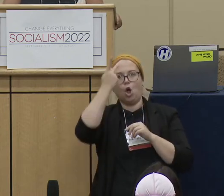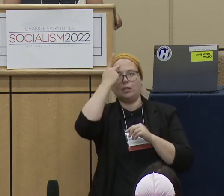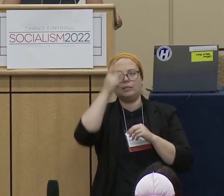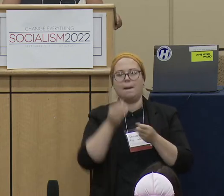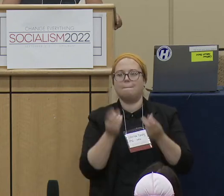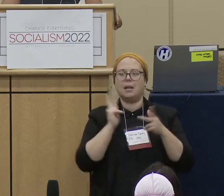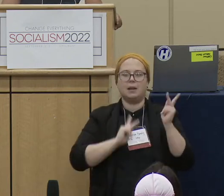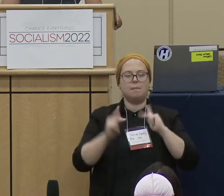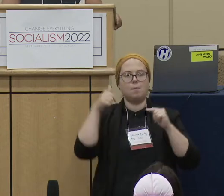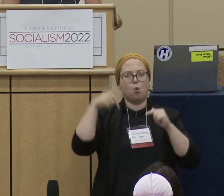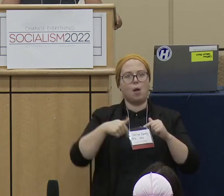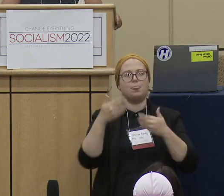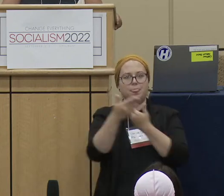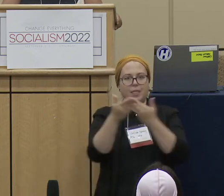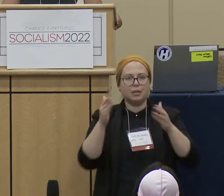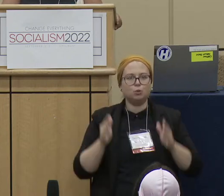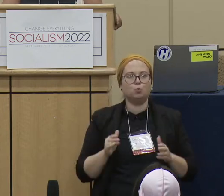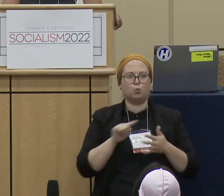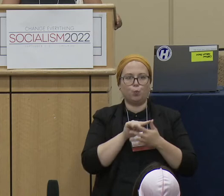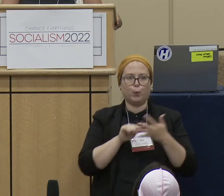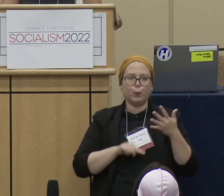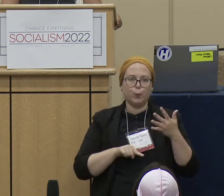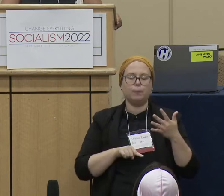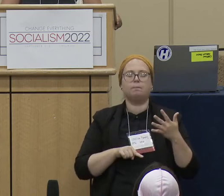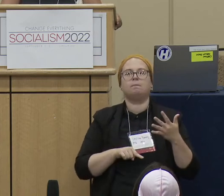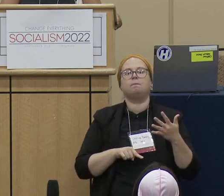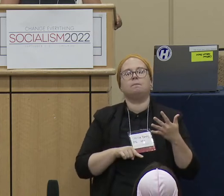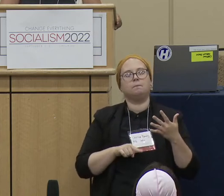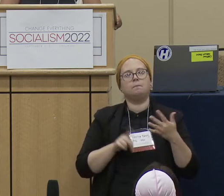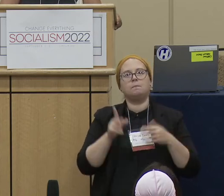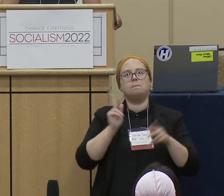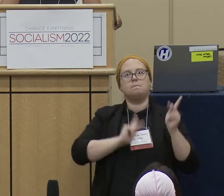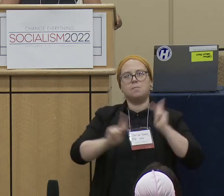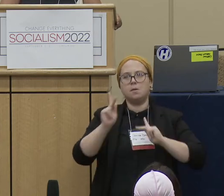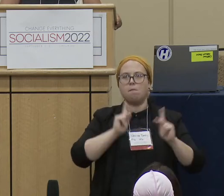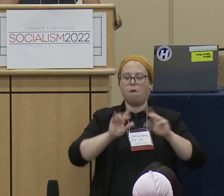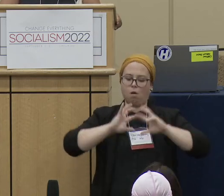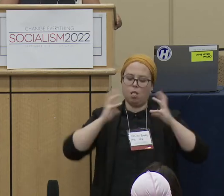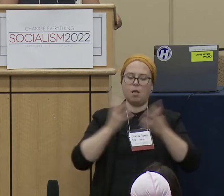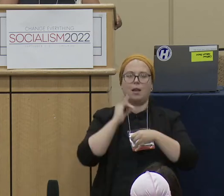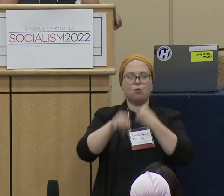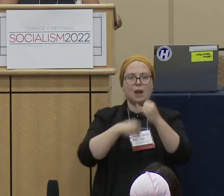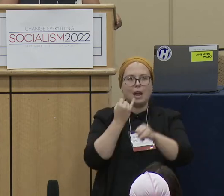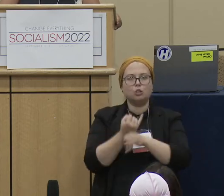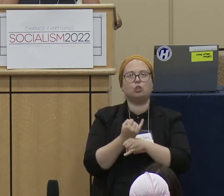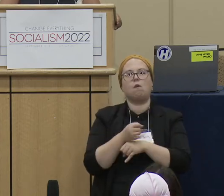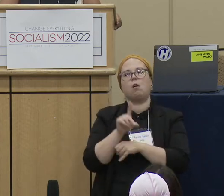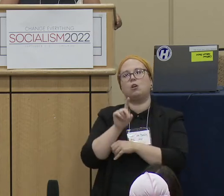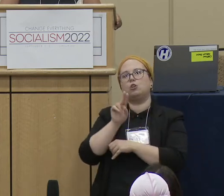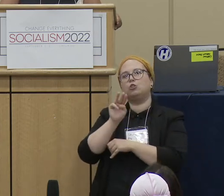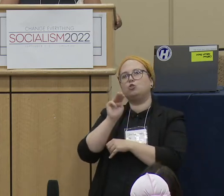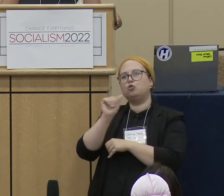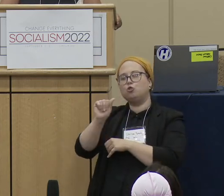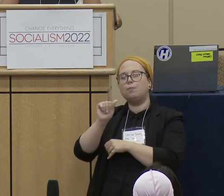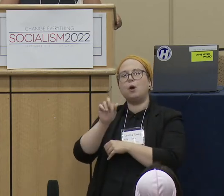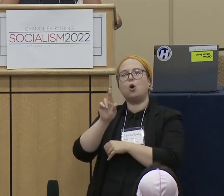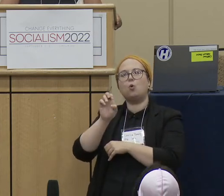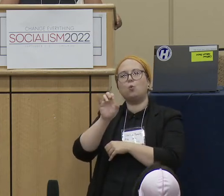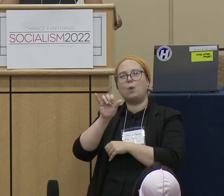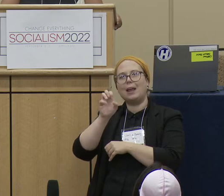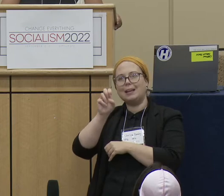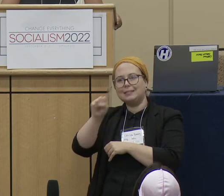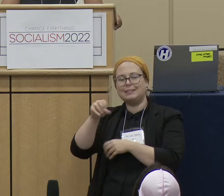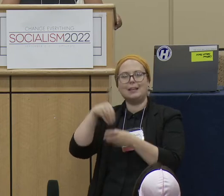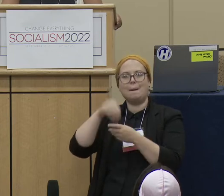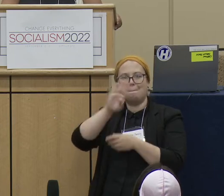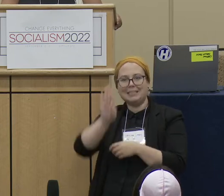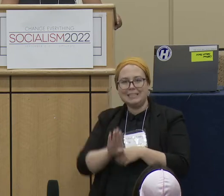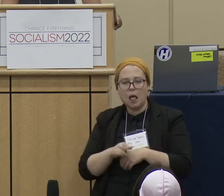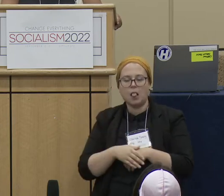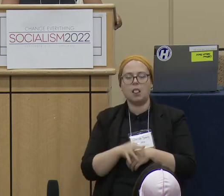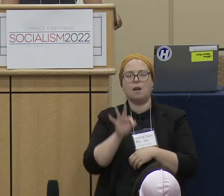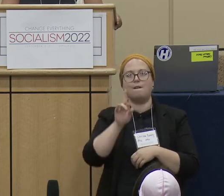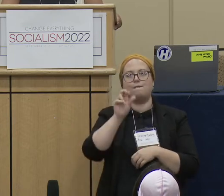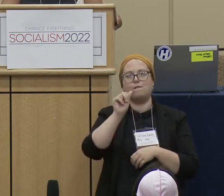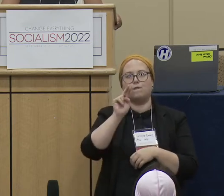Henderson , Tanya Lee, Donna mer Mercher, and people